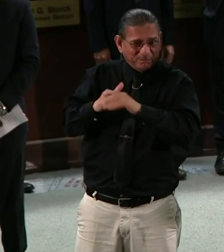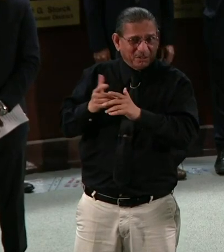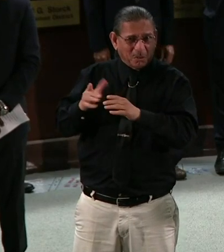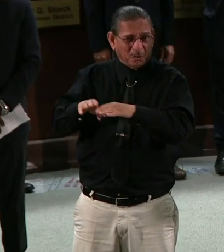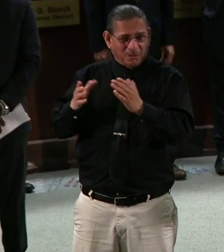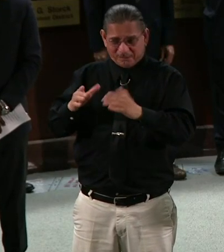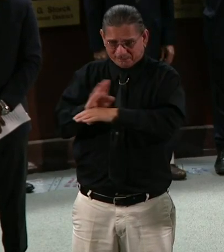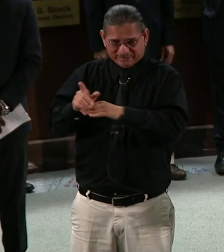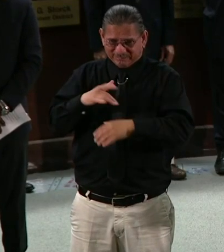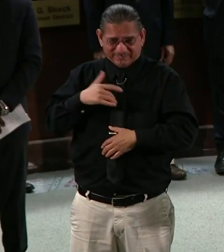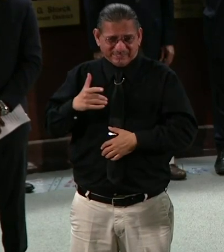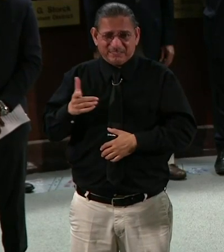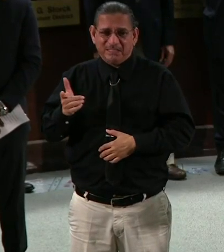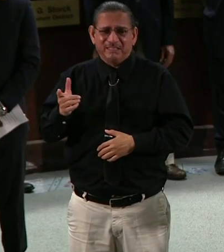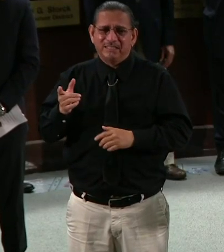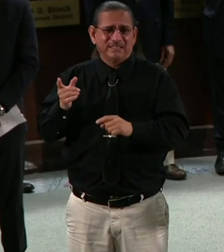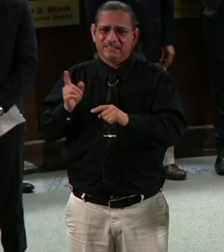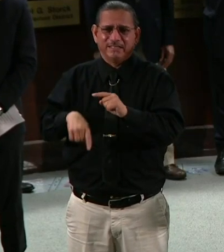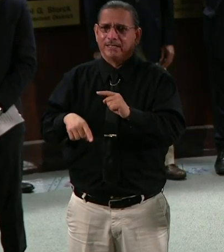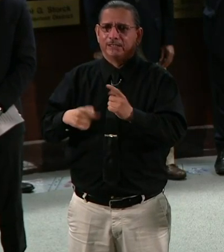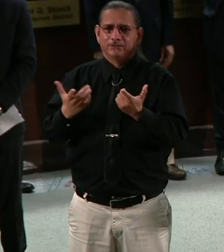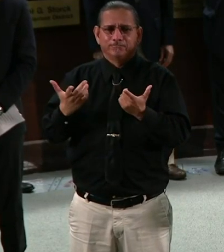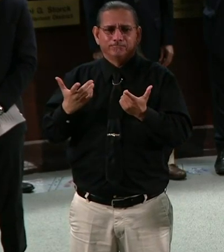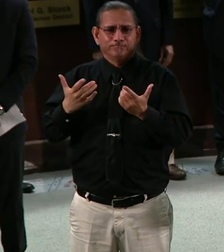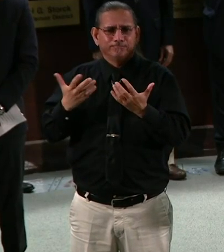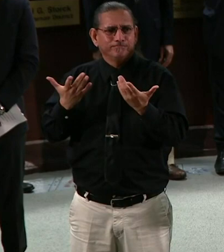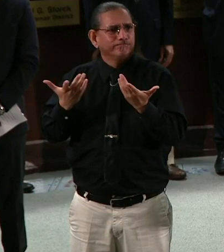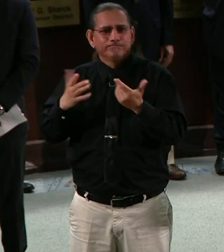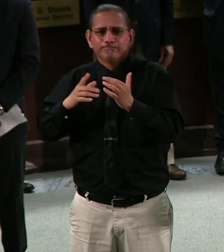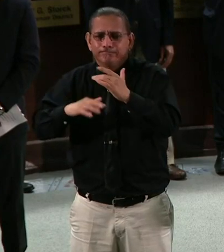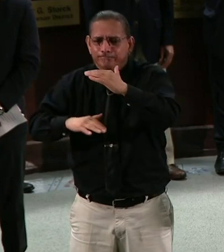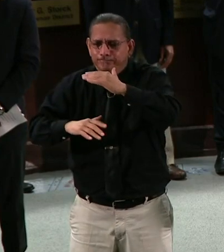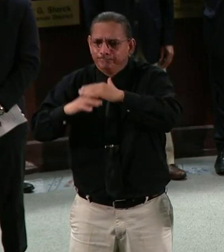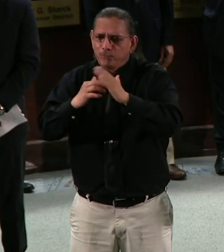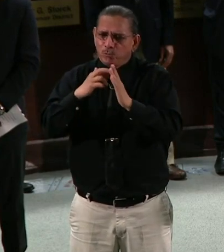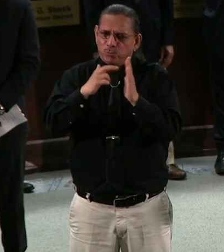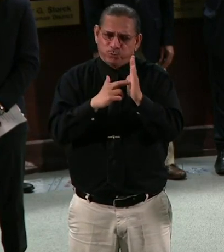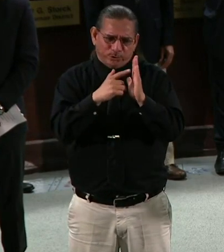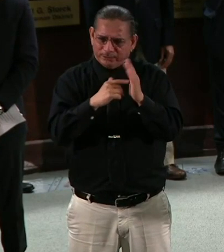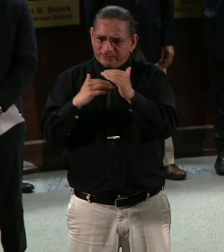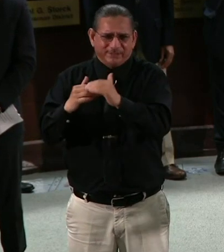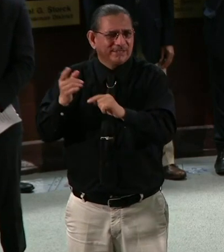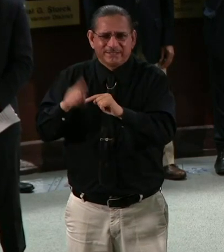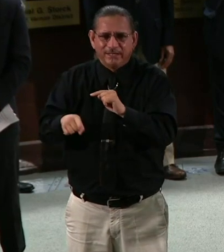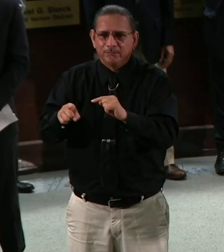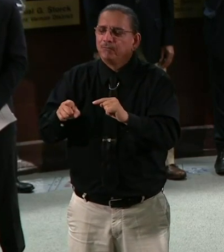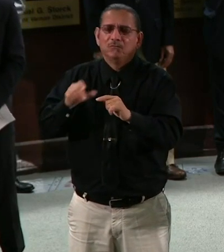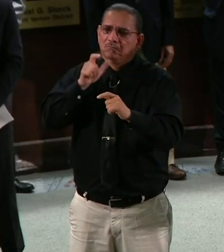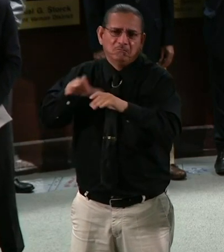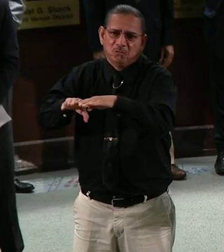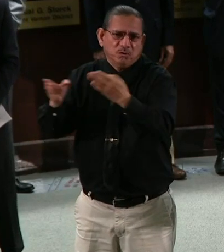FEEL COMFORTABLE OPENING OUR CAN'T MEET THE REQUIREMENTS IT